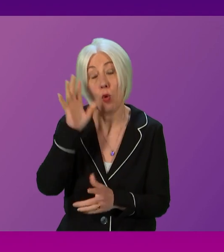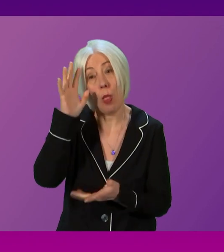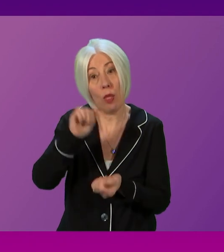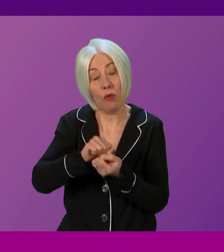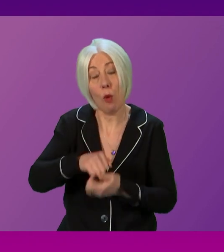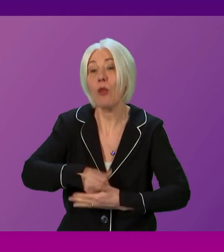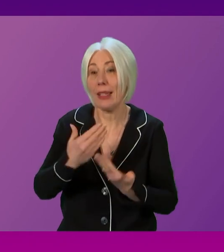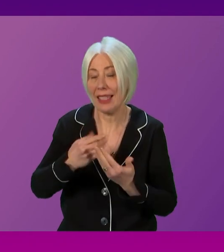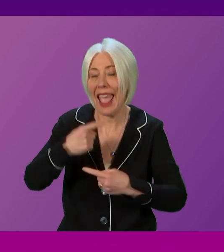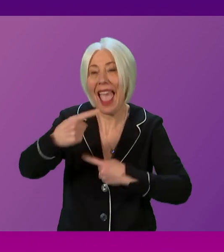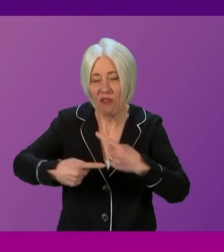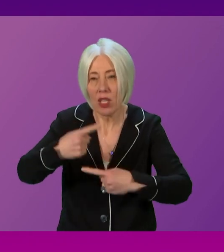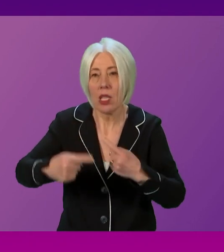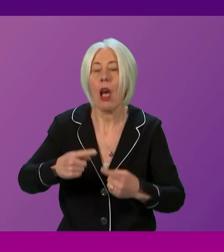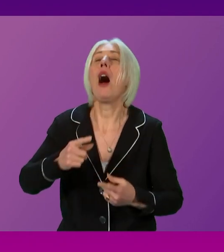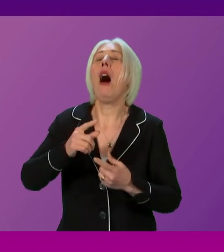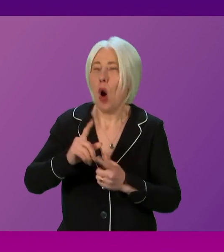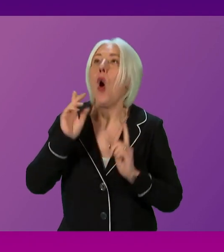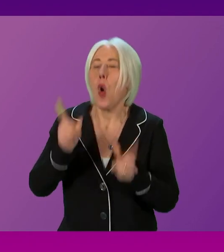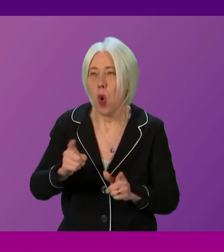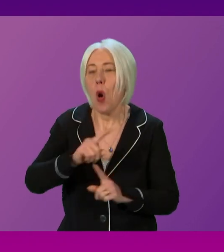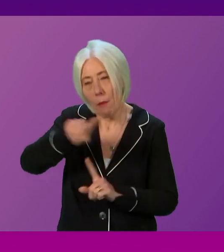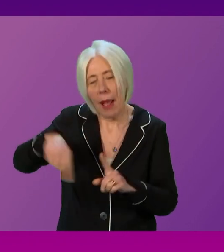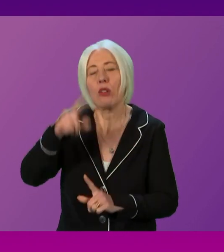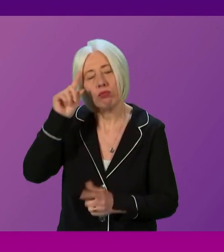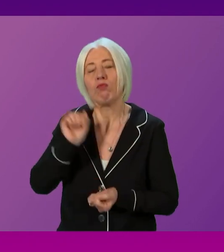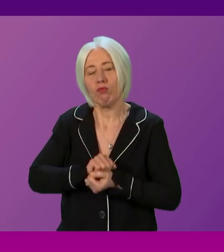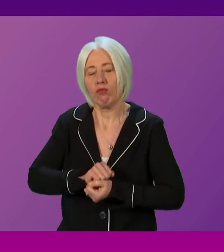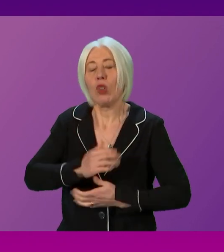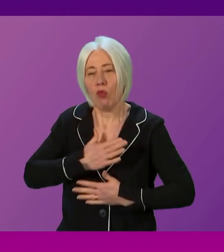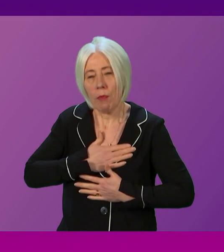gives us the opportunity every year to rededicate ourselves to that very important responsibility.